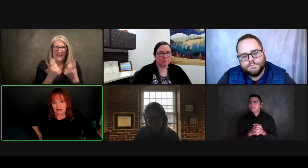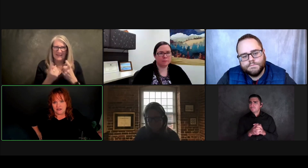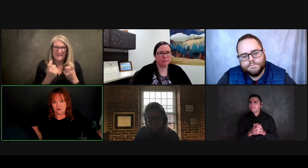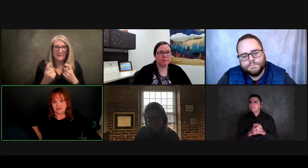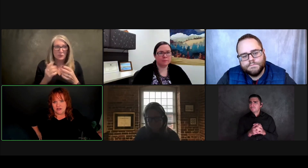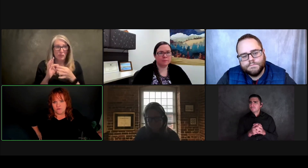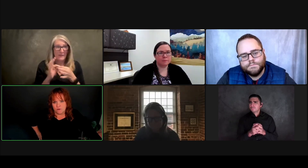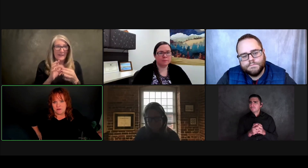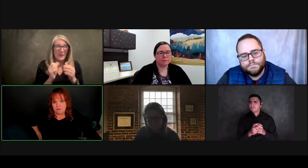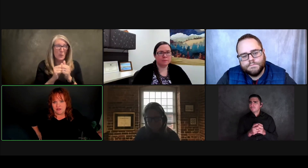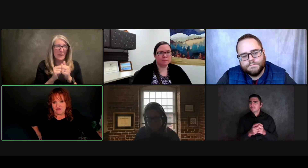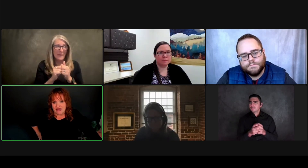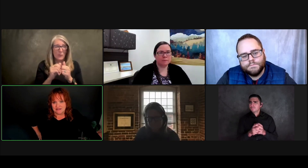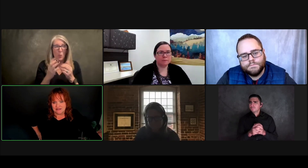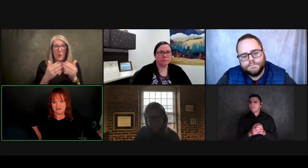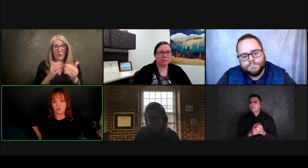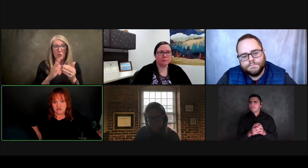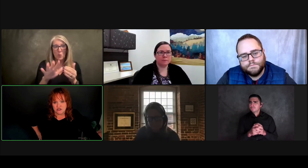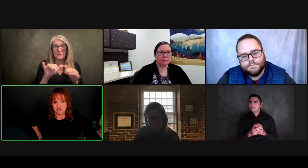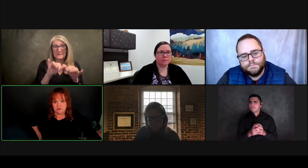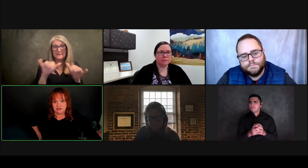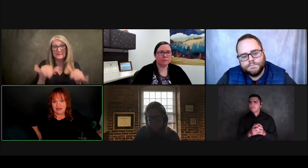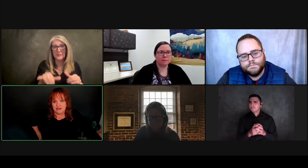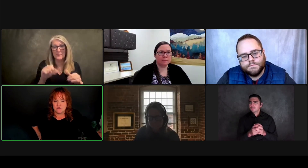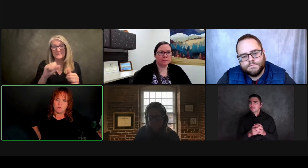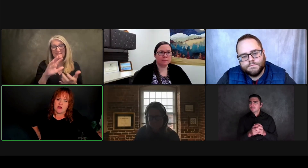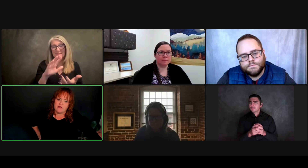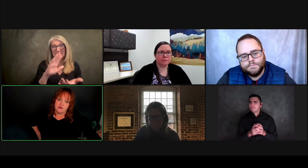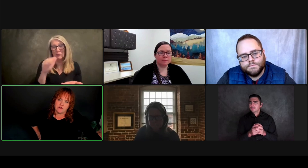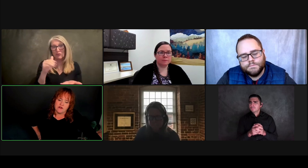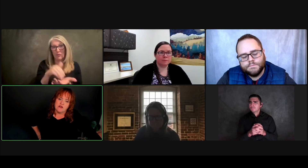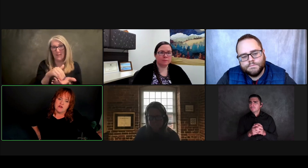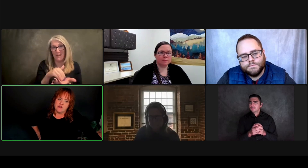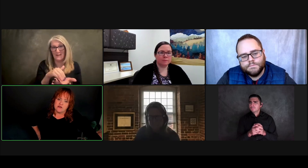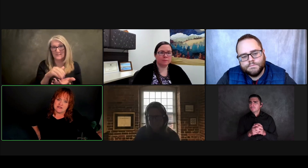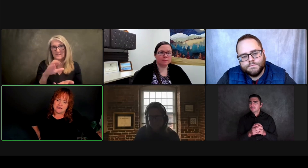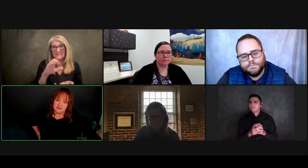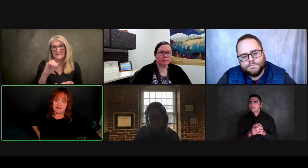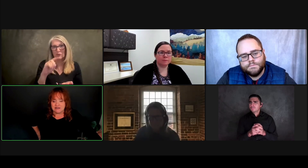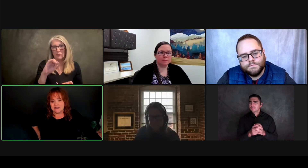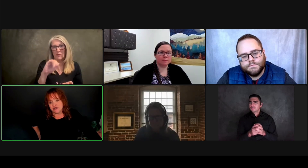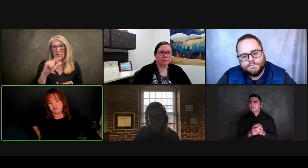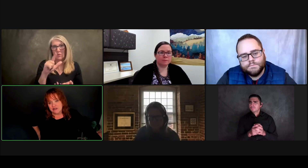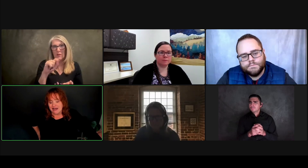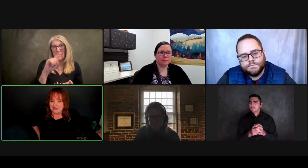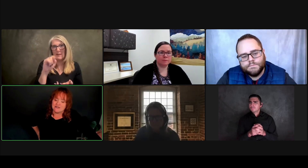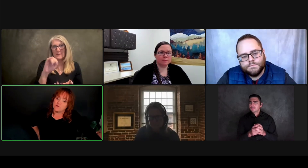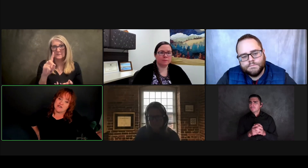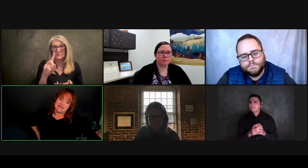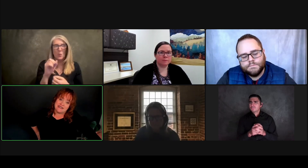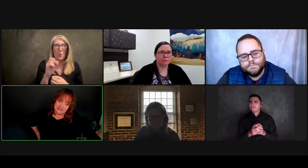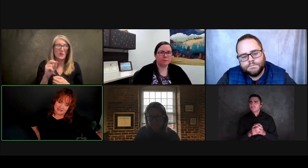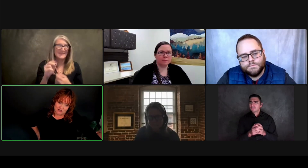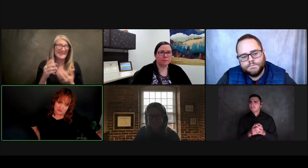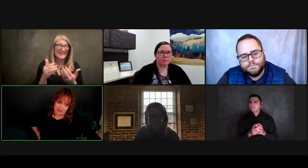I know several people have asked us questions related to whether your system is centralized or decentralized